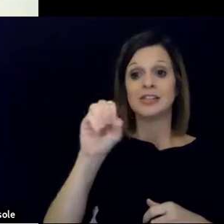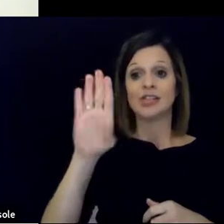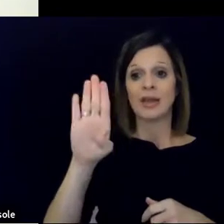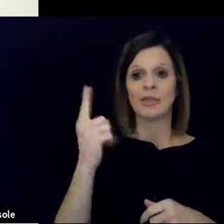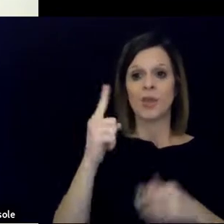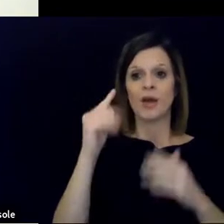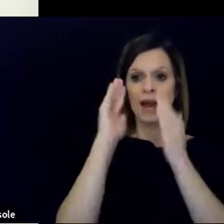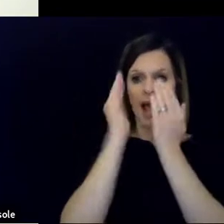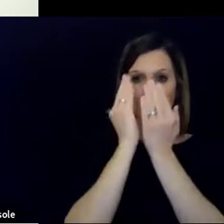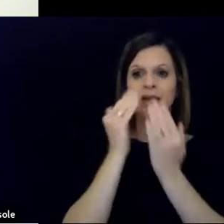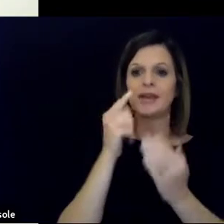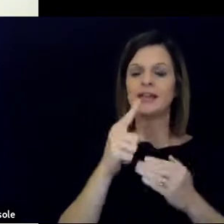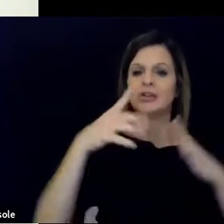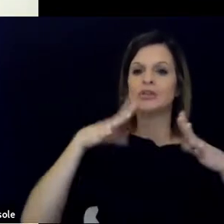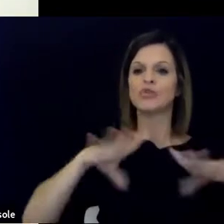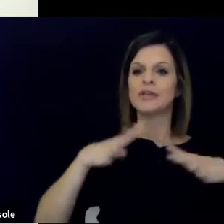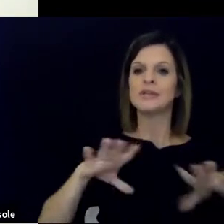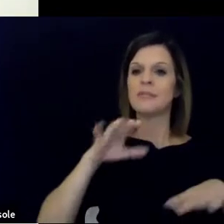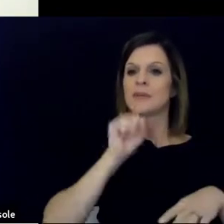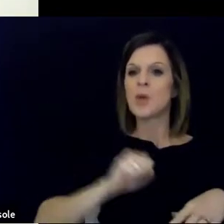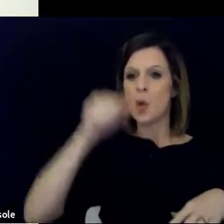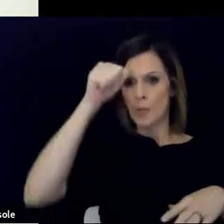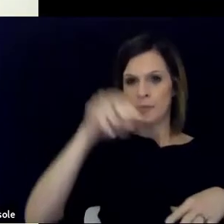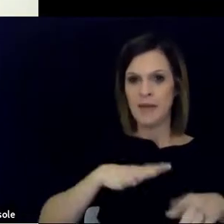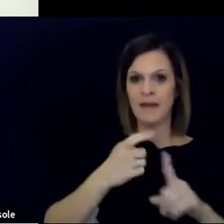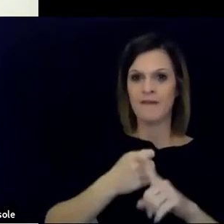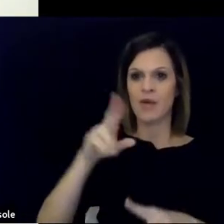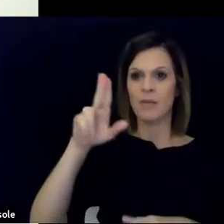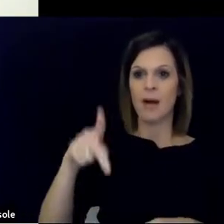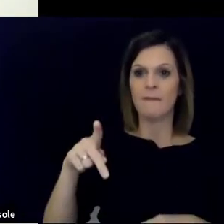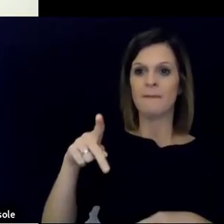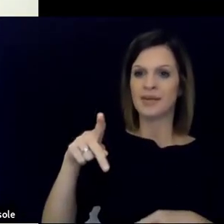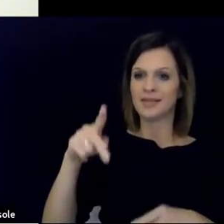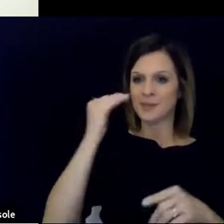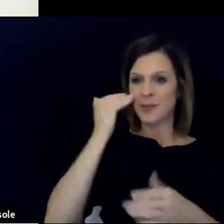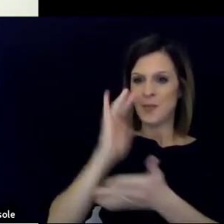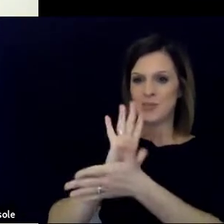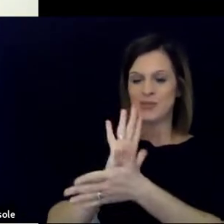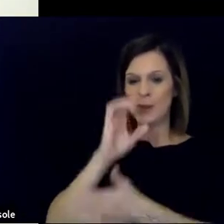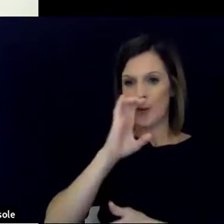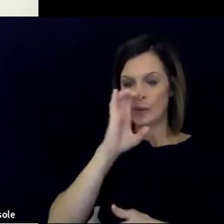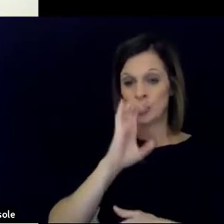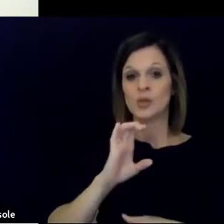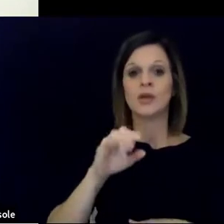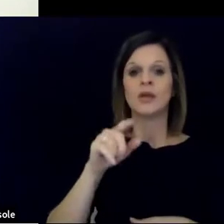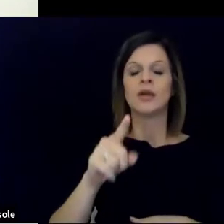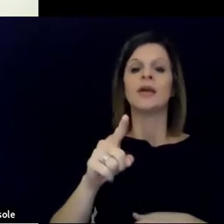And I just put the picture in there because of the balloons. But the story is not to do with Jacob, but I did consult with a family,